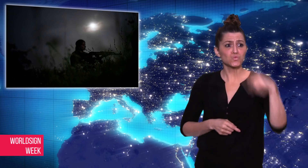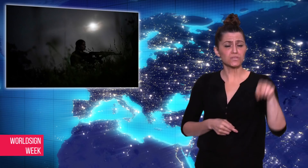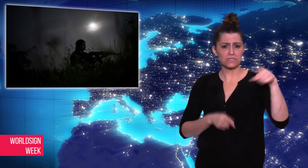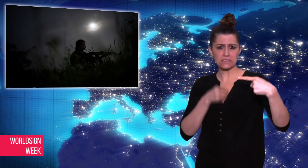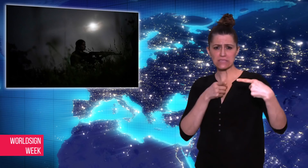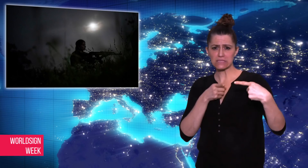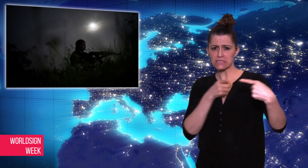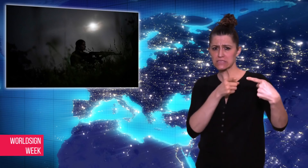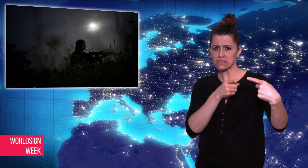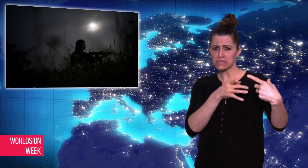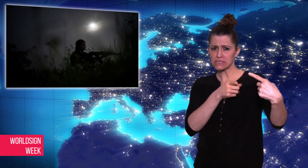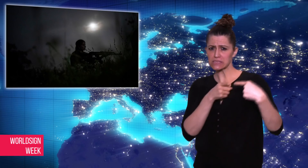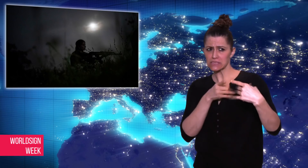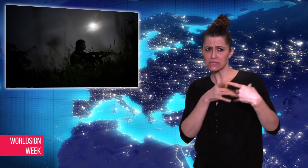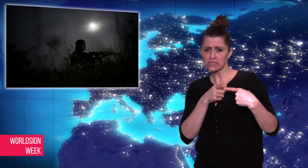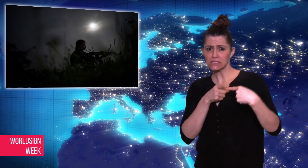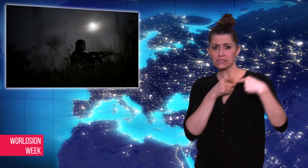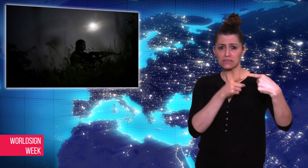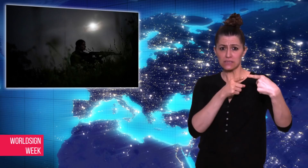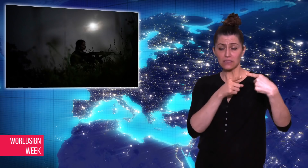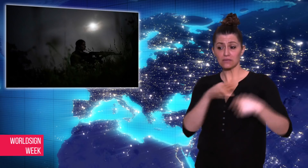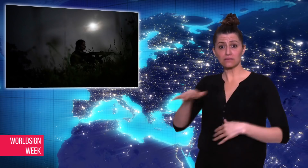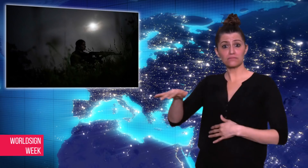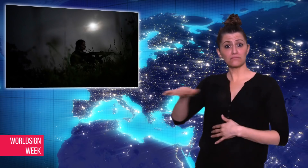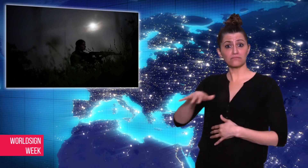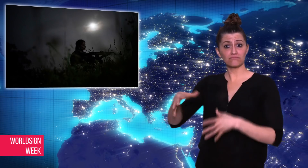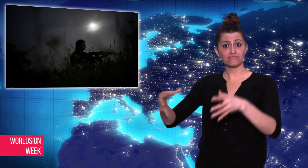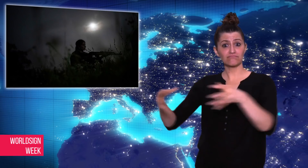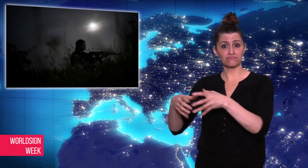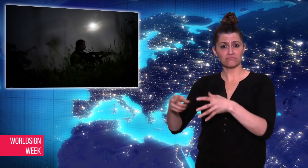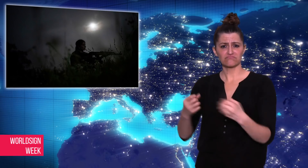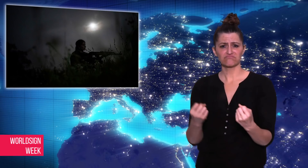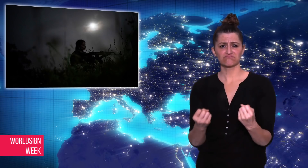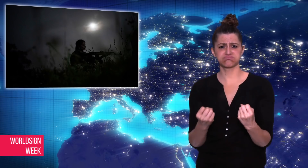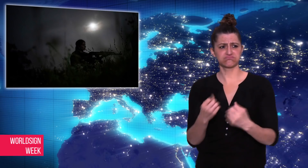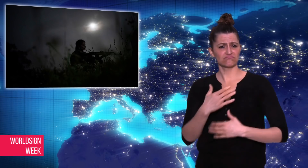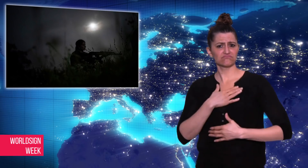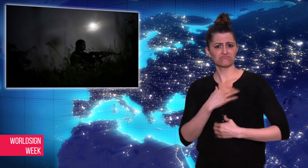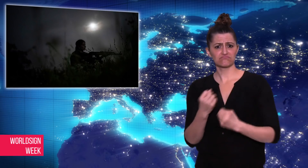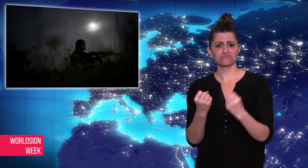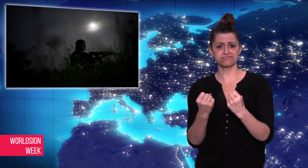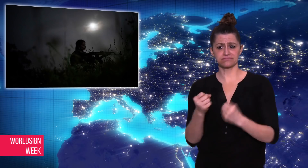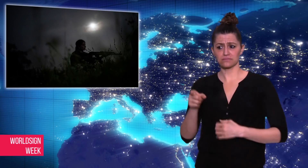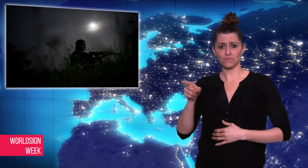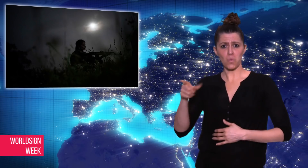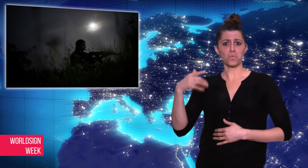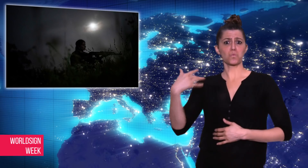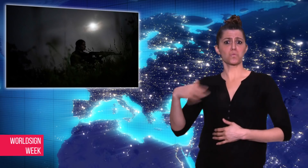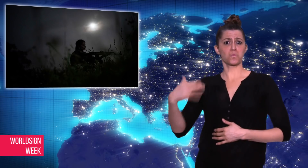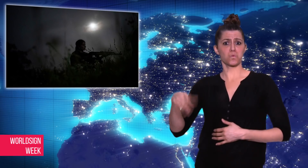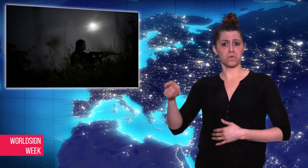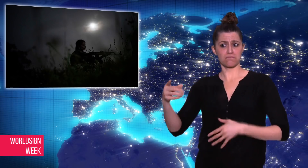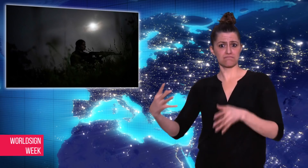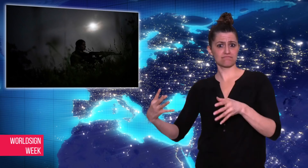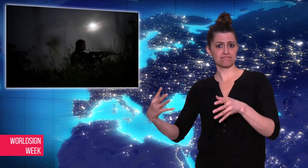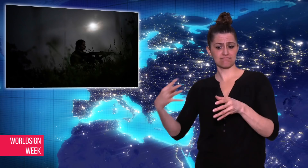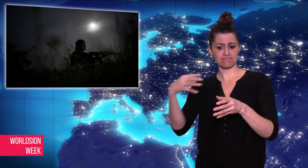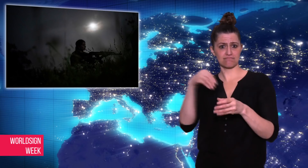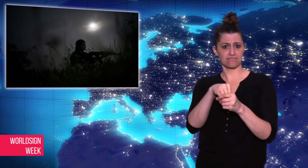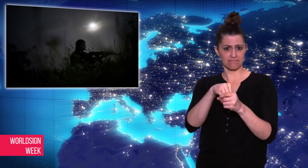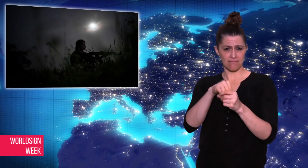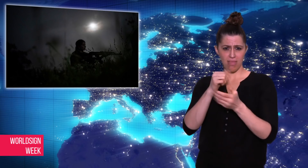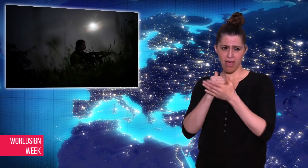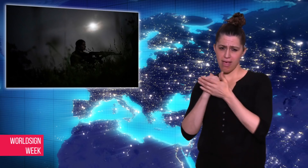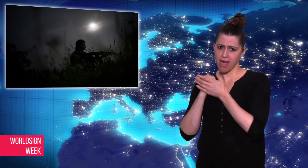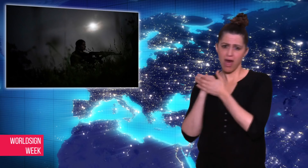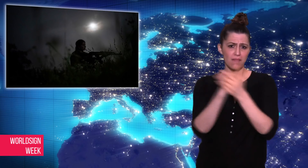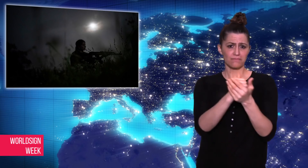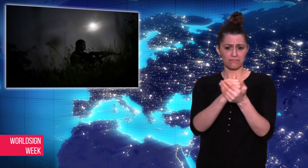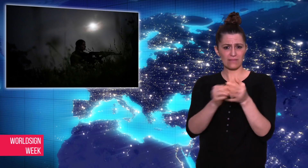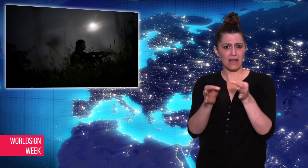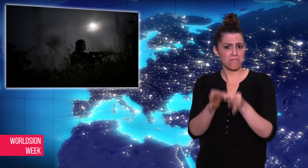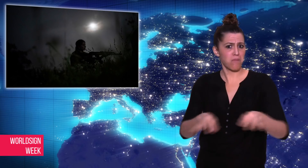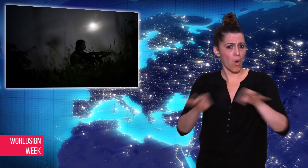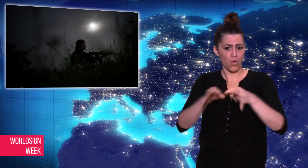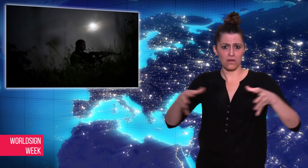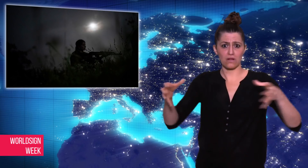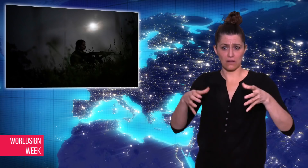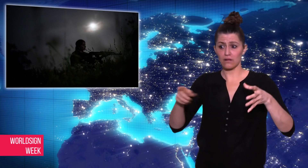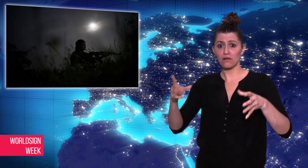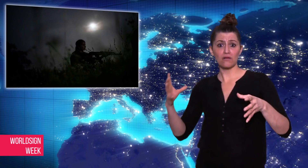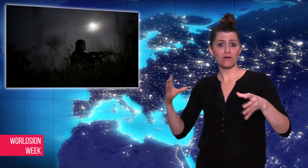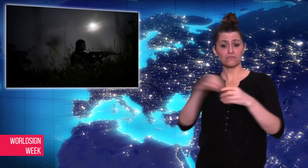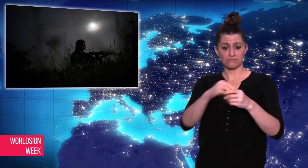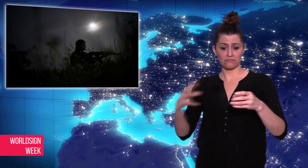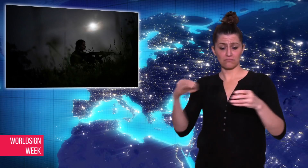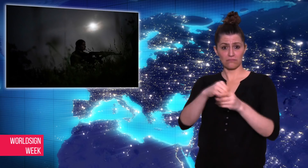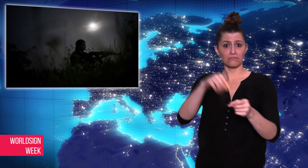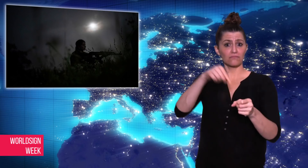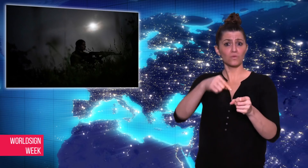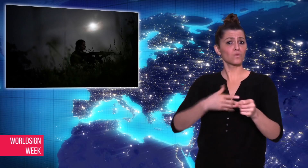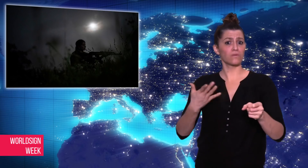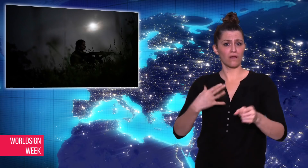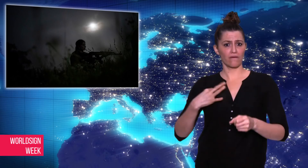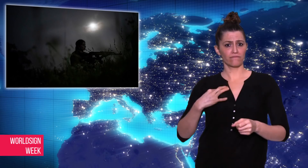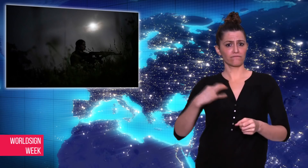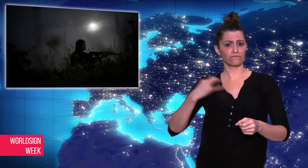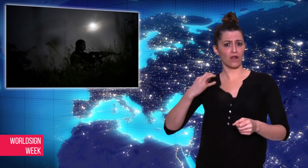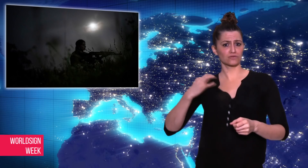the volunteer army during Ukraine’s conflict with Russia.